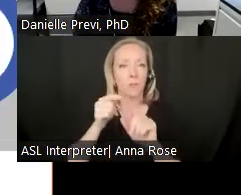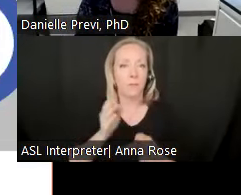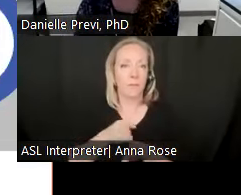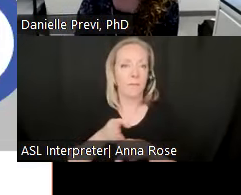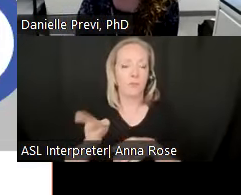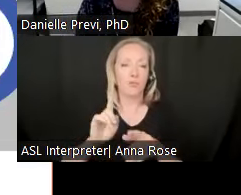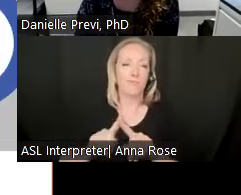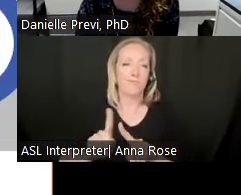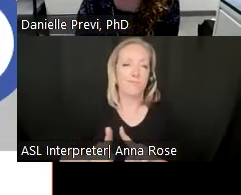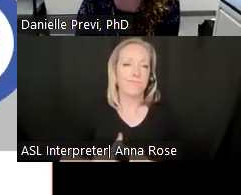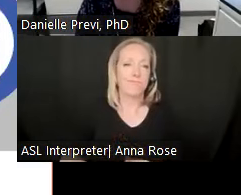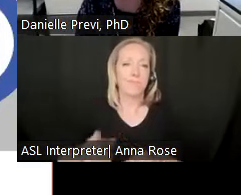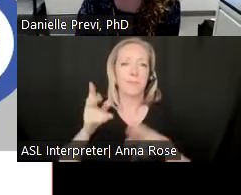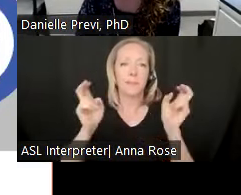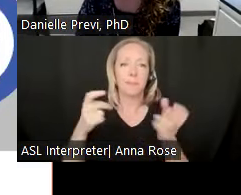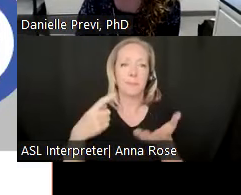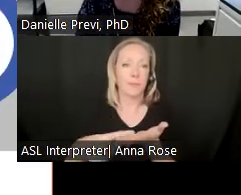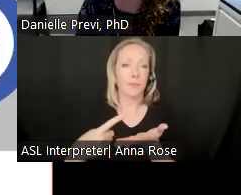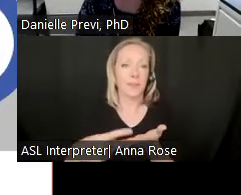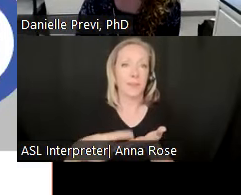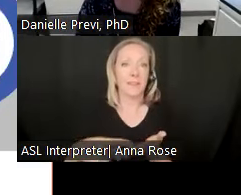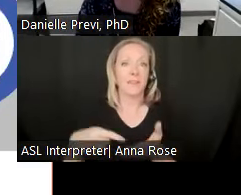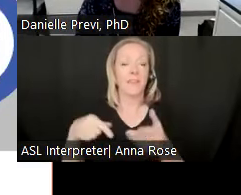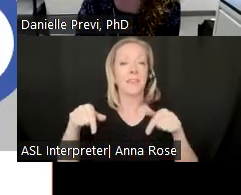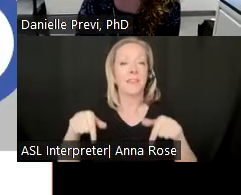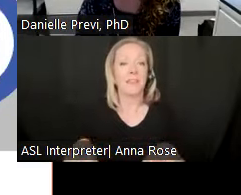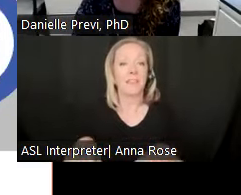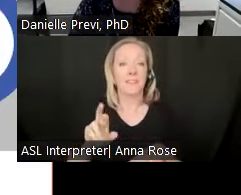The series was created by trainees and early-career neuropsychologists, including